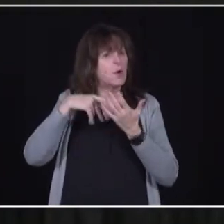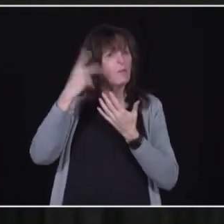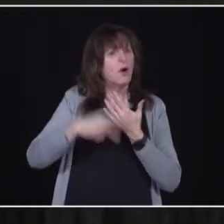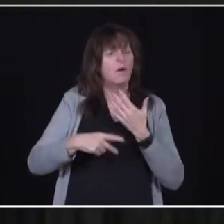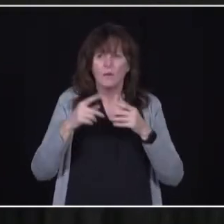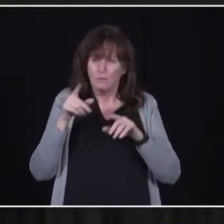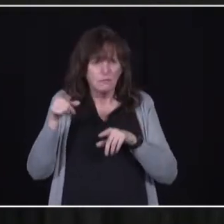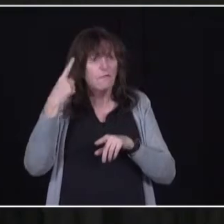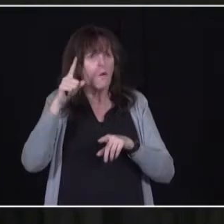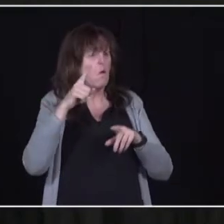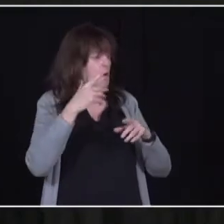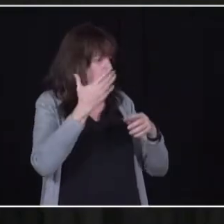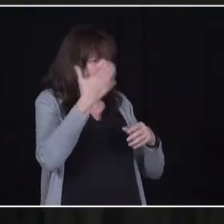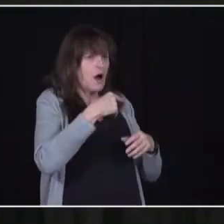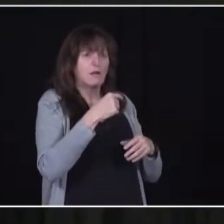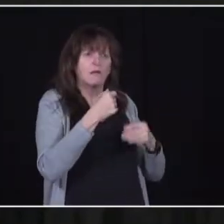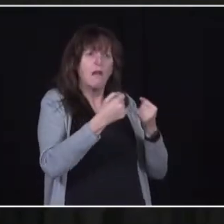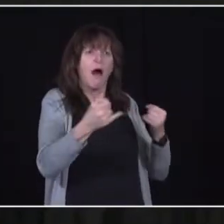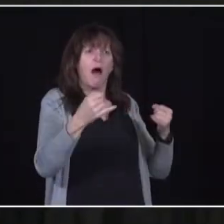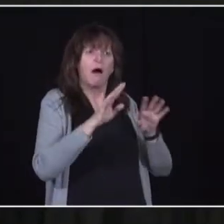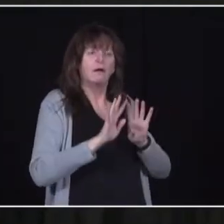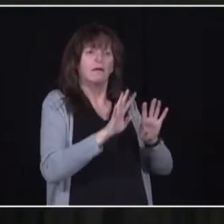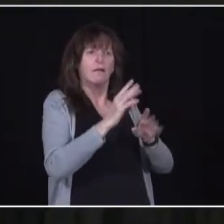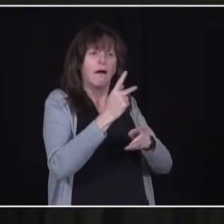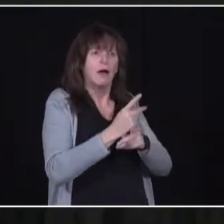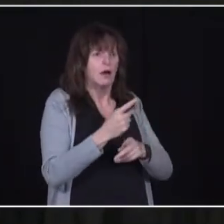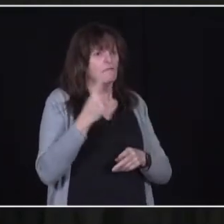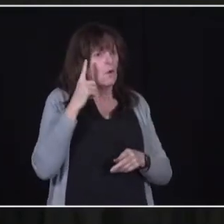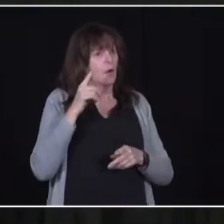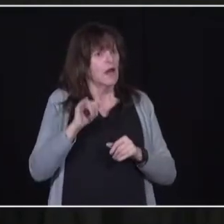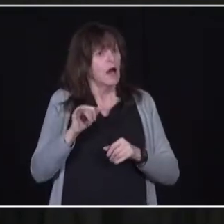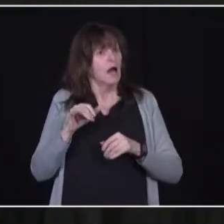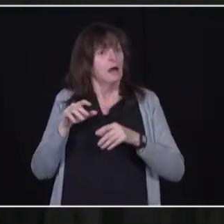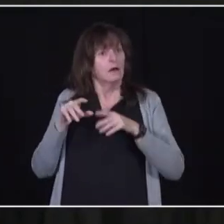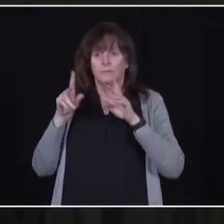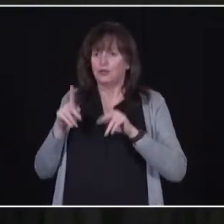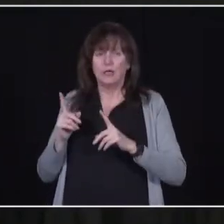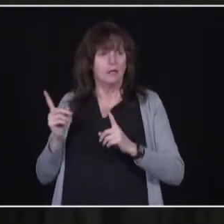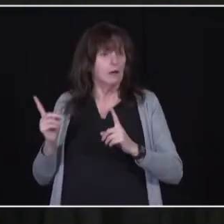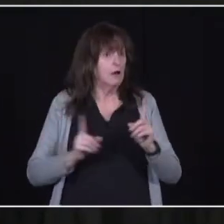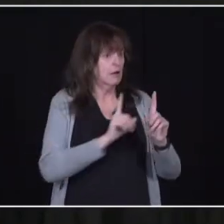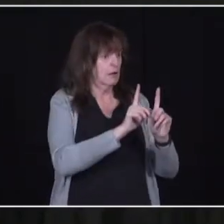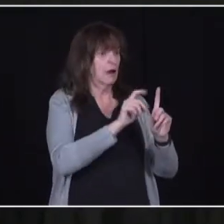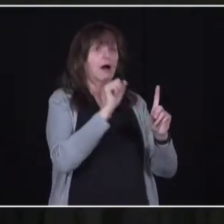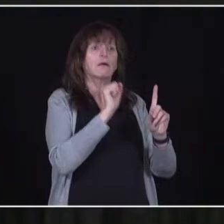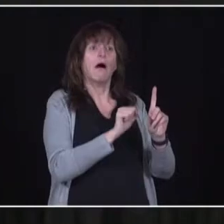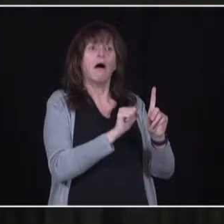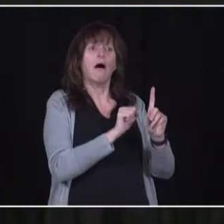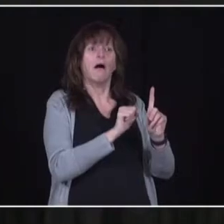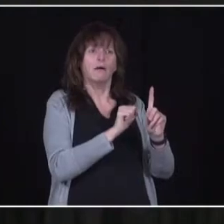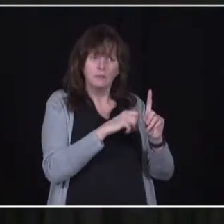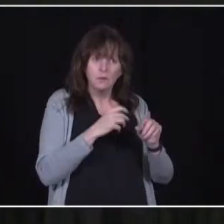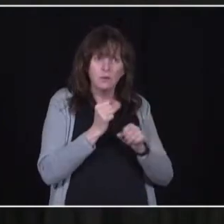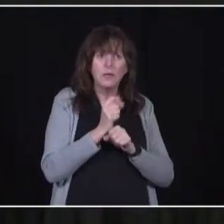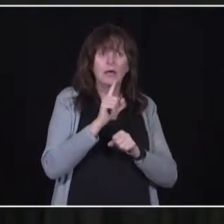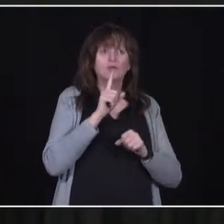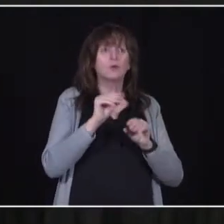we are quickly pivoting from in person to online debris and to make sure no student of hours has lost a year of study.